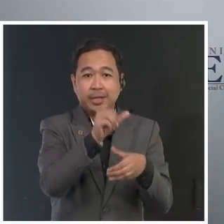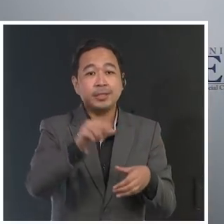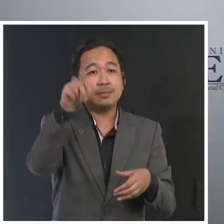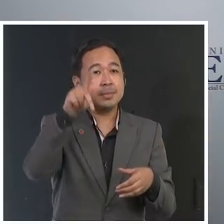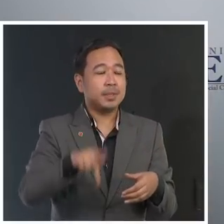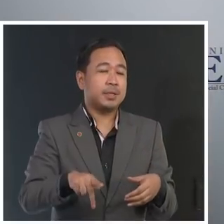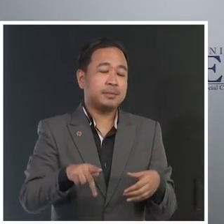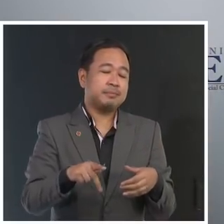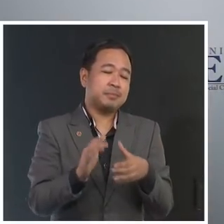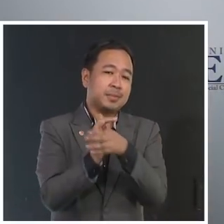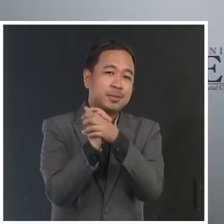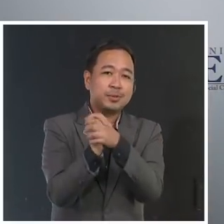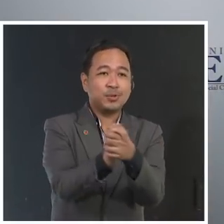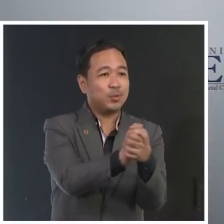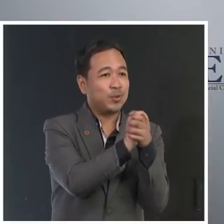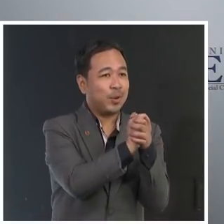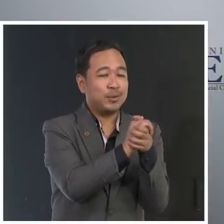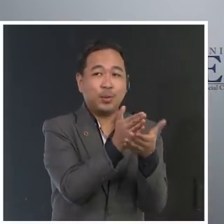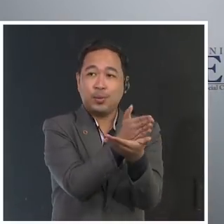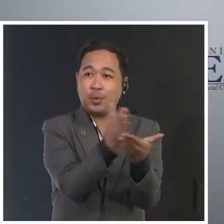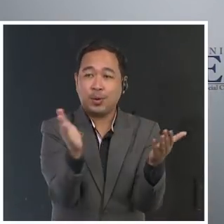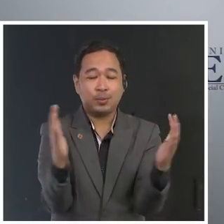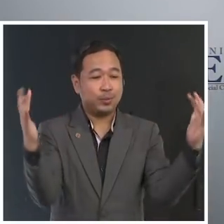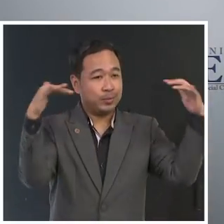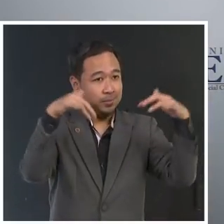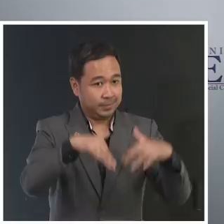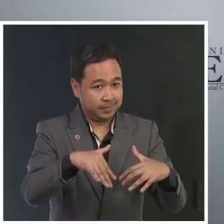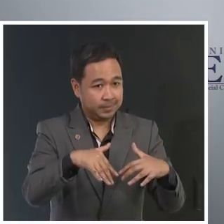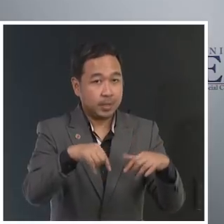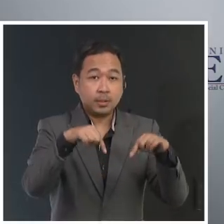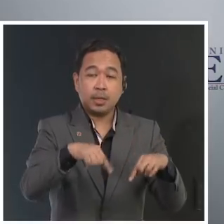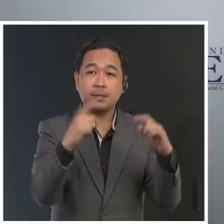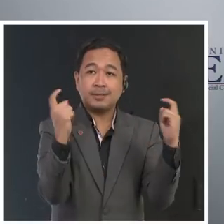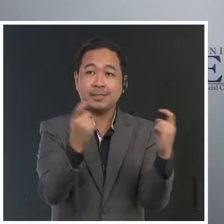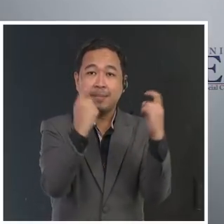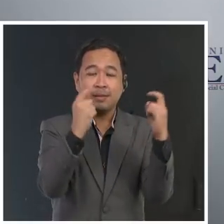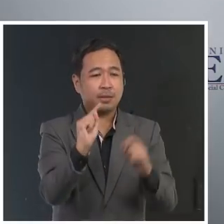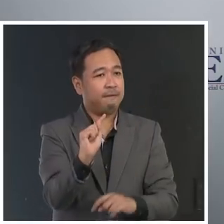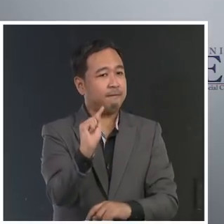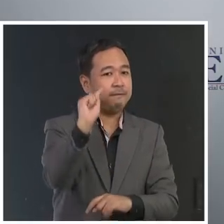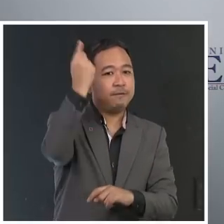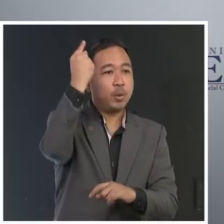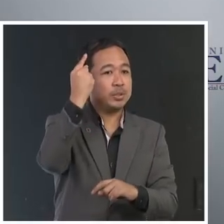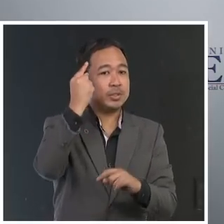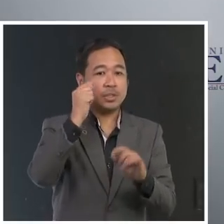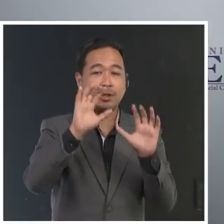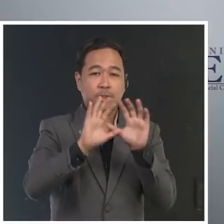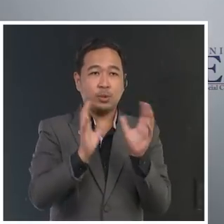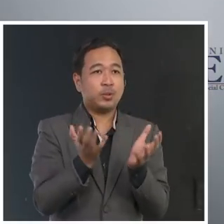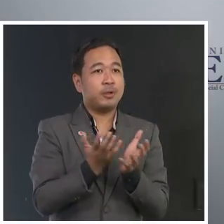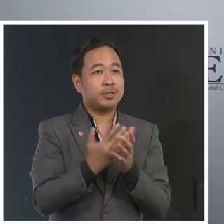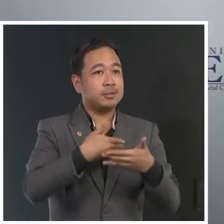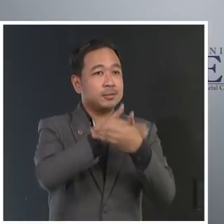Distinguished guests, ladies and gentlemen, colleagues and friends, on behalf of the United Nations Economic and Social Commission for Asia and the